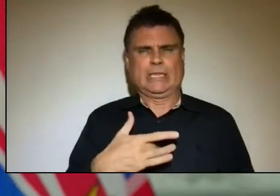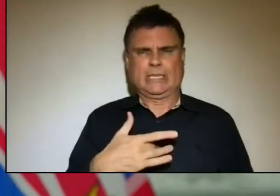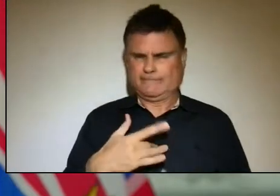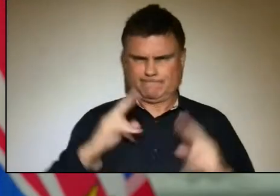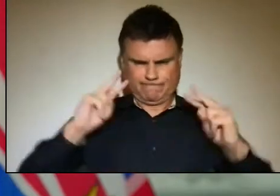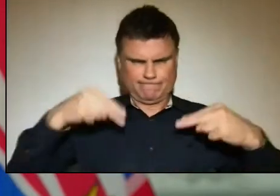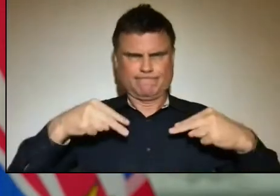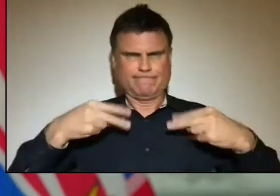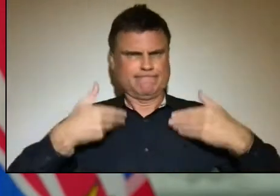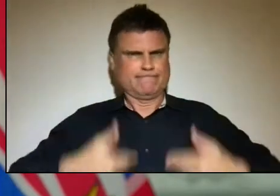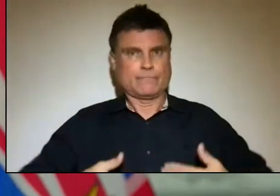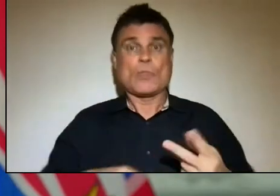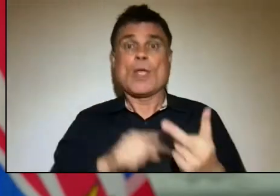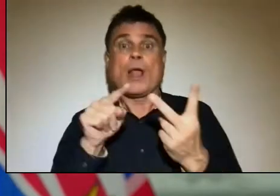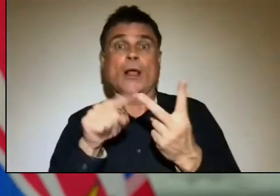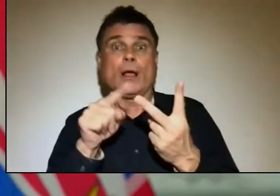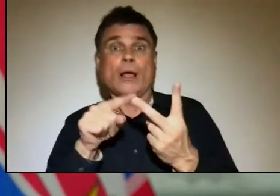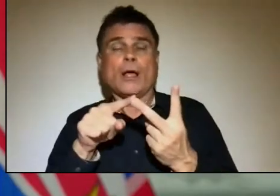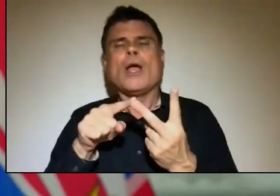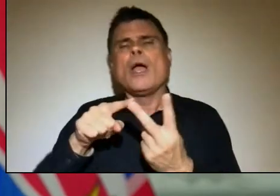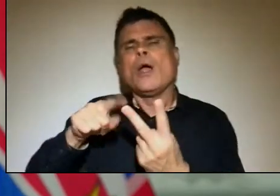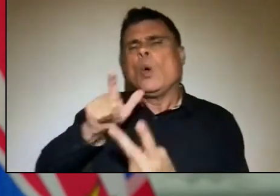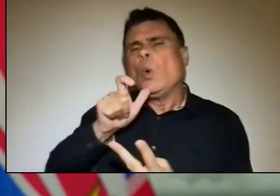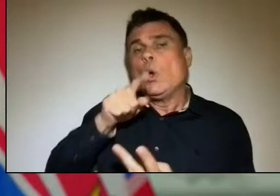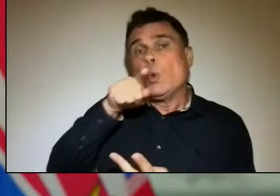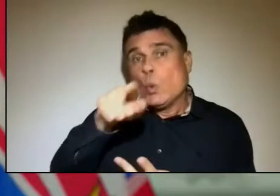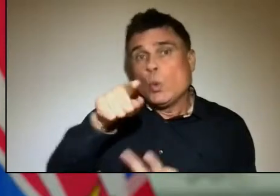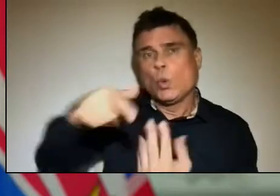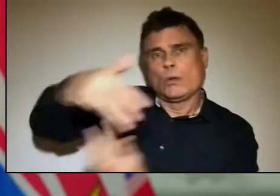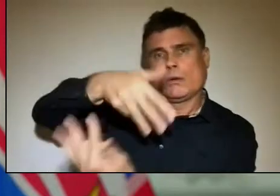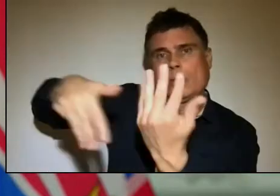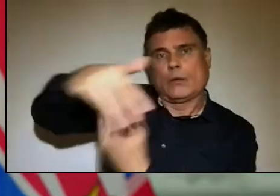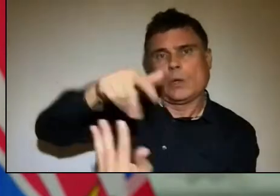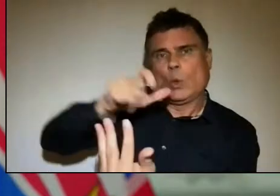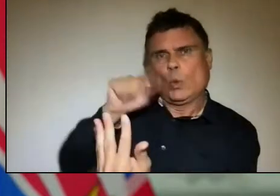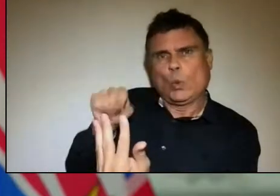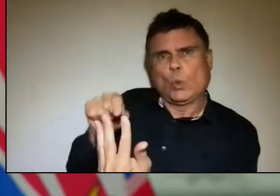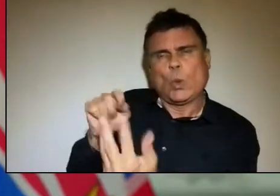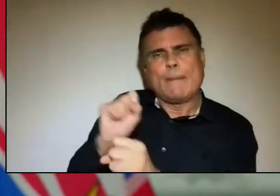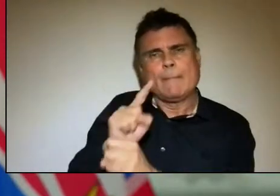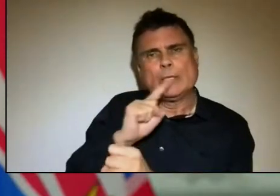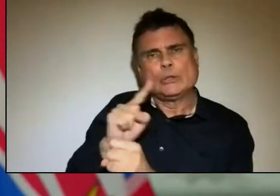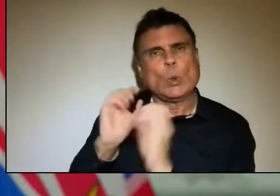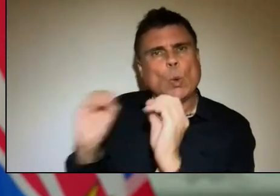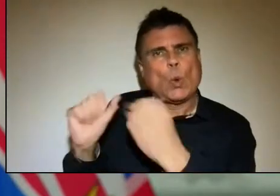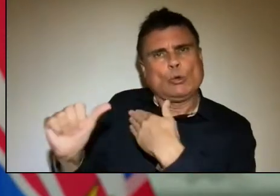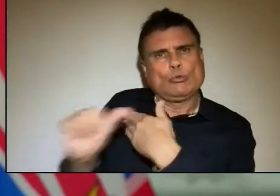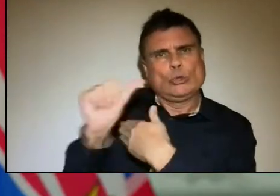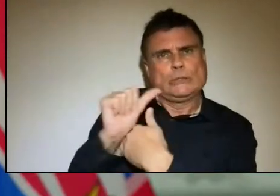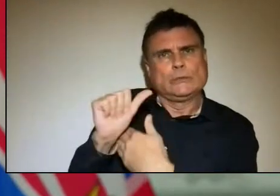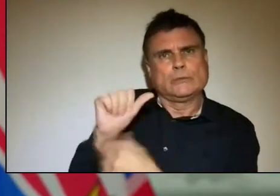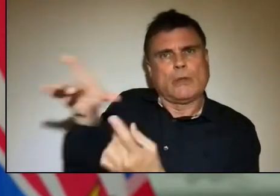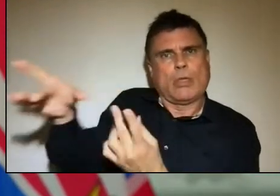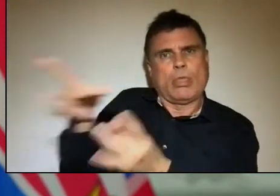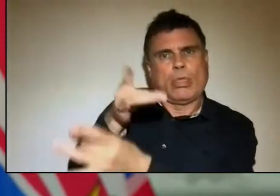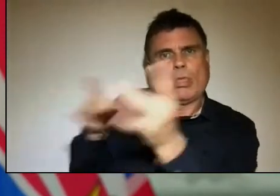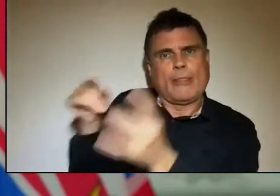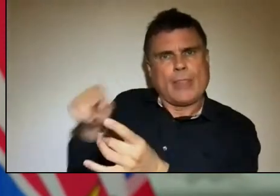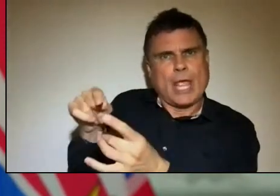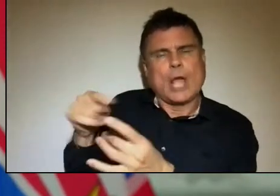spending time with to make sure that we're not putting people at risk.